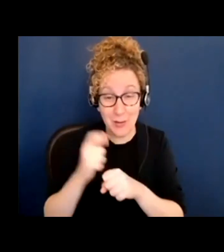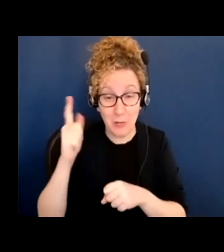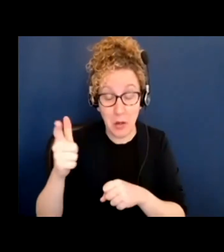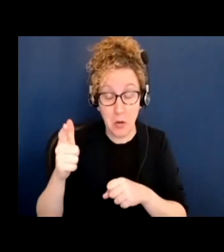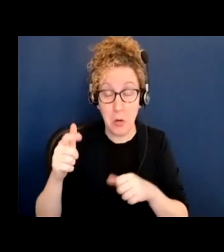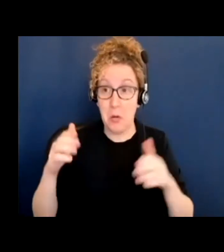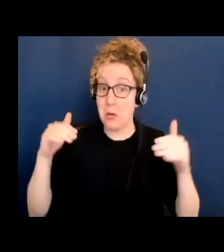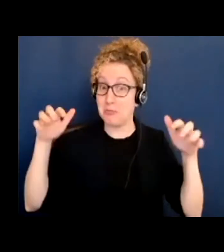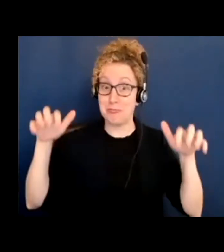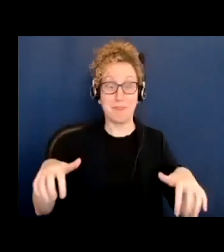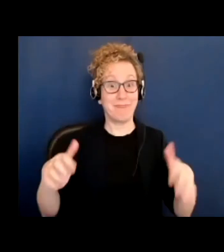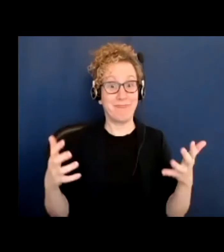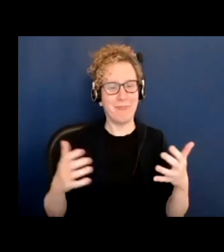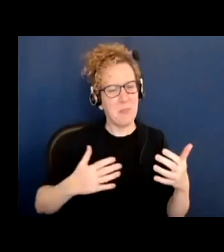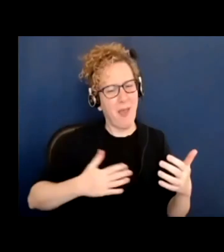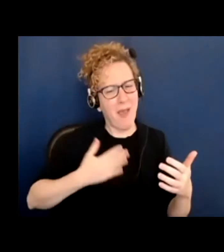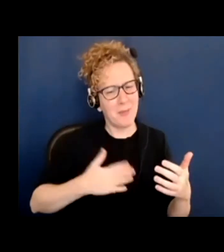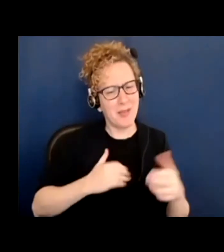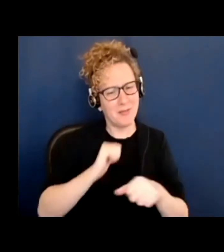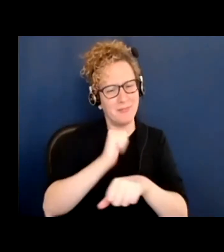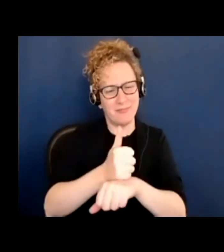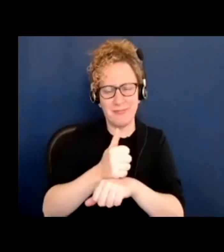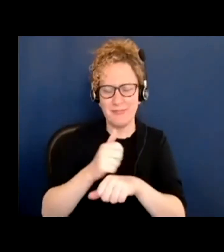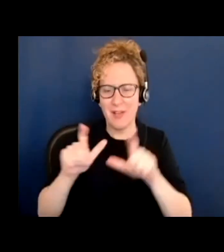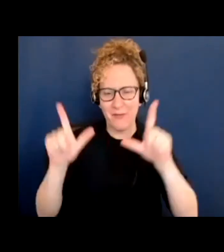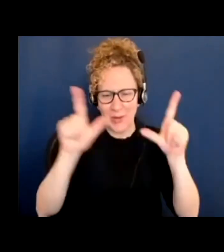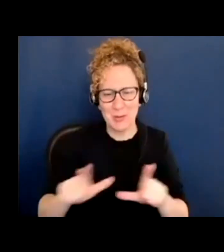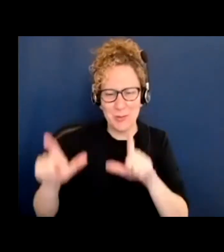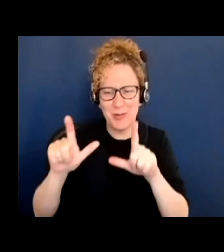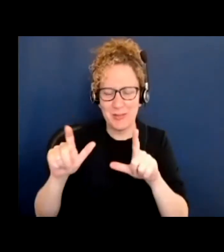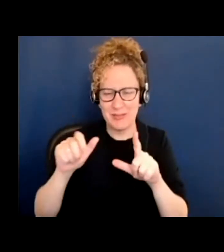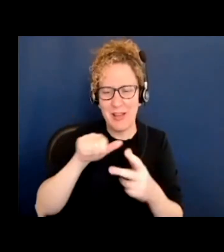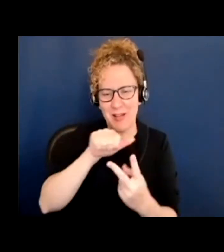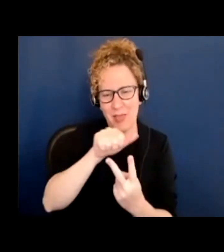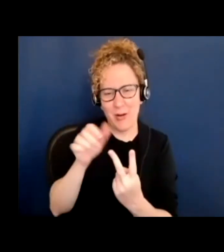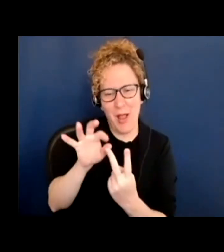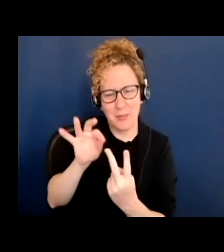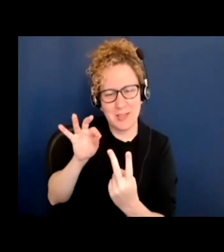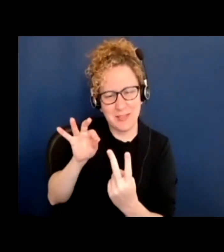am happy we created the space and community as an alternative to an in person event and